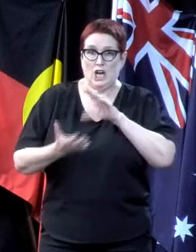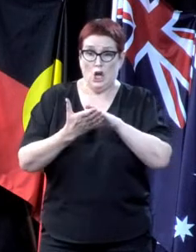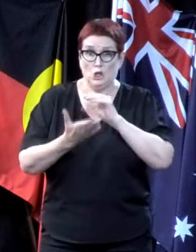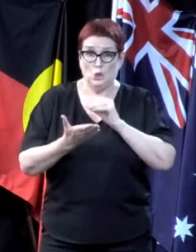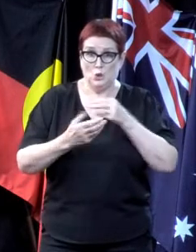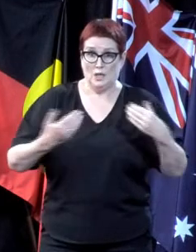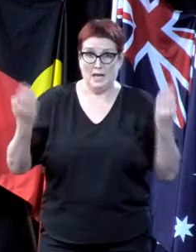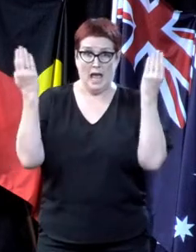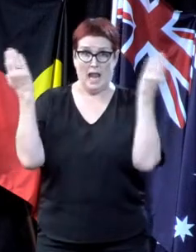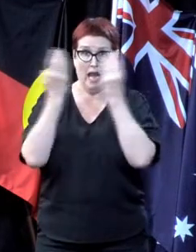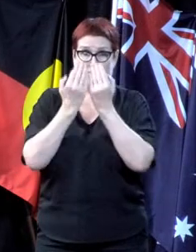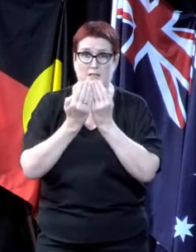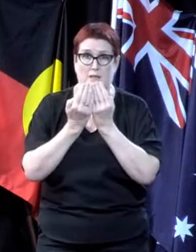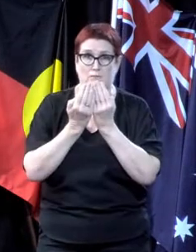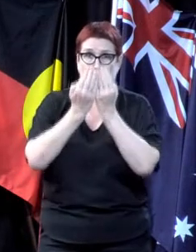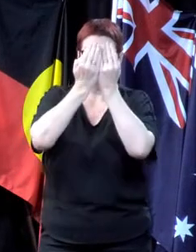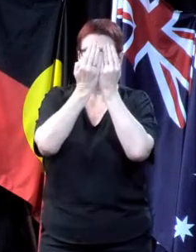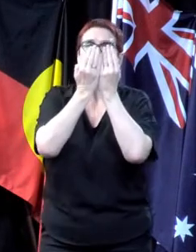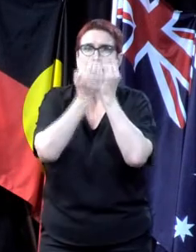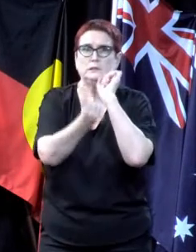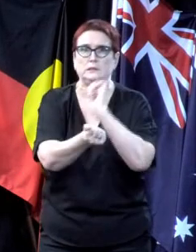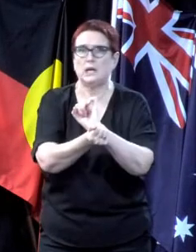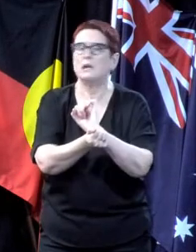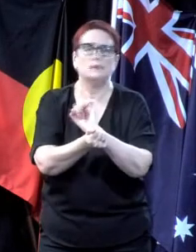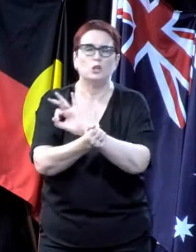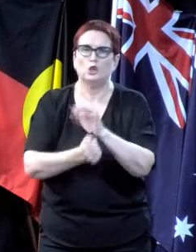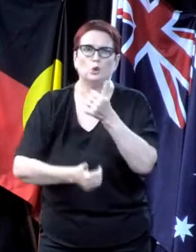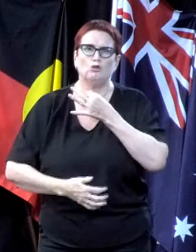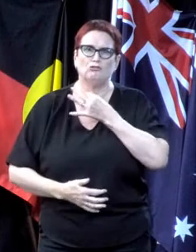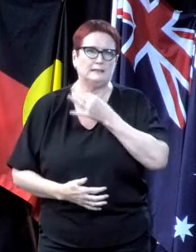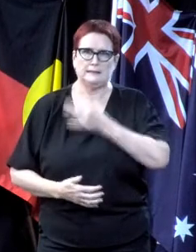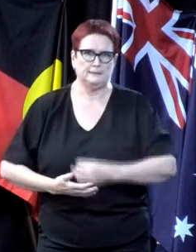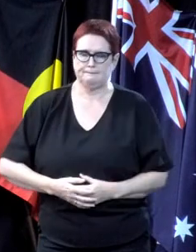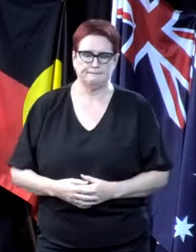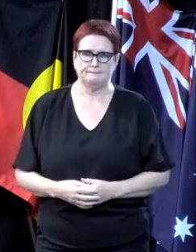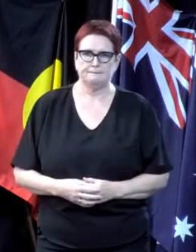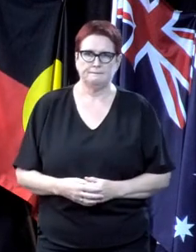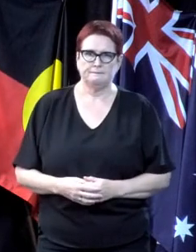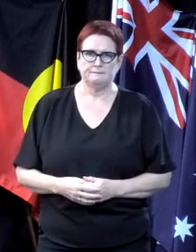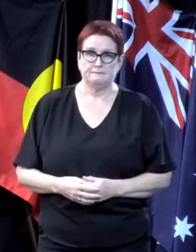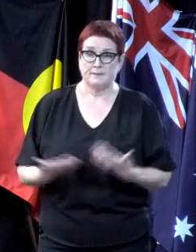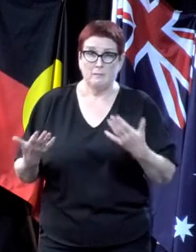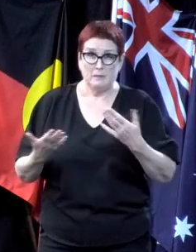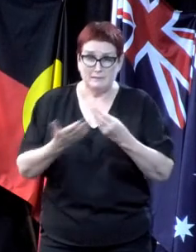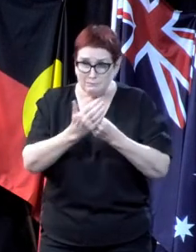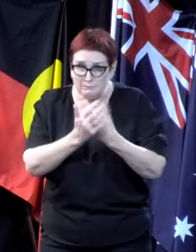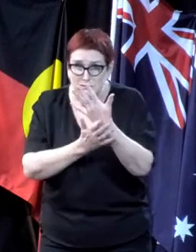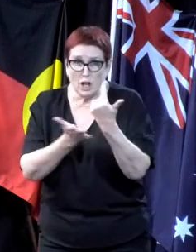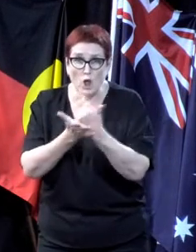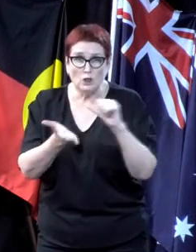So we have all sorts of complications, which is nobody’s fault. The expense of transforming the structures to meet modern requirements